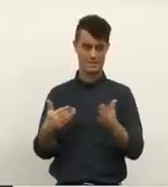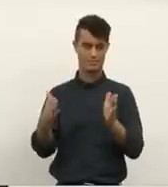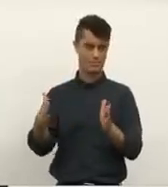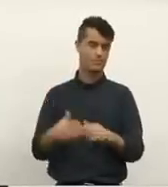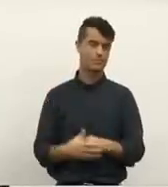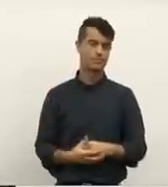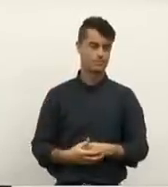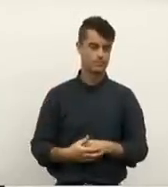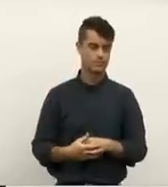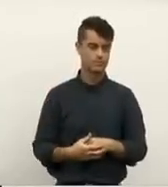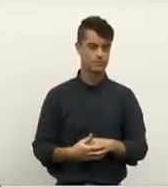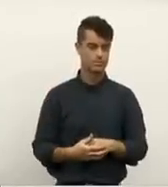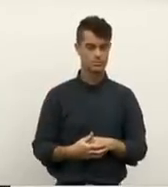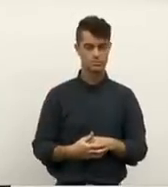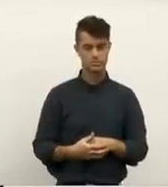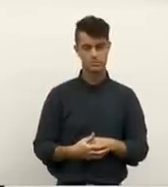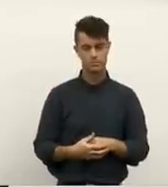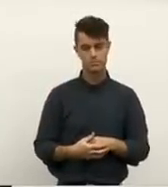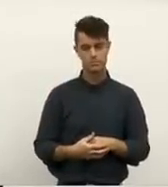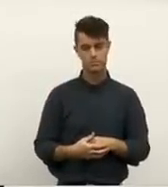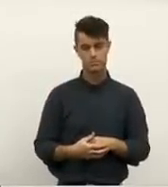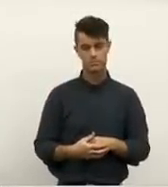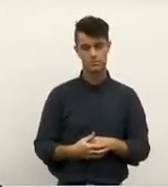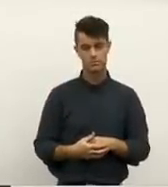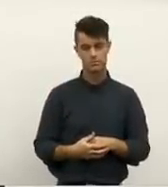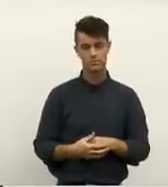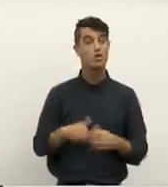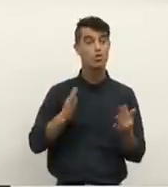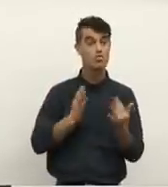And that's when throughout this webinar been talking about,